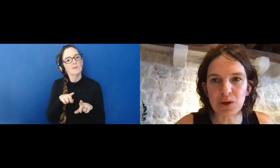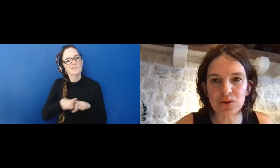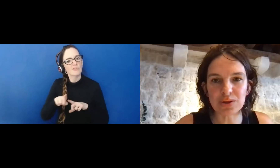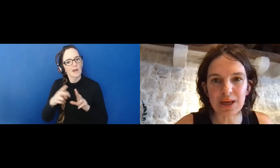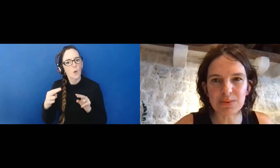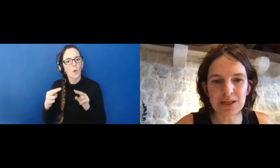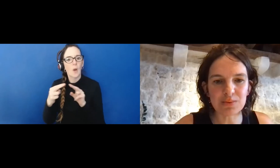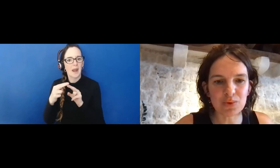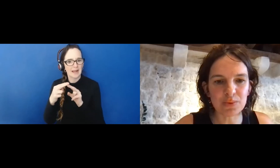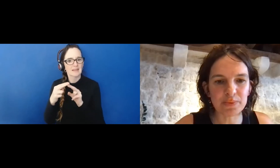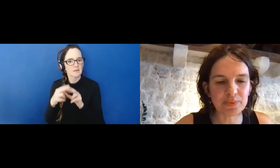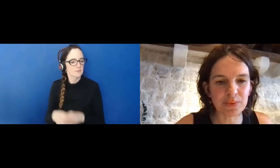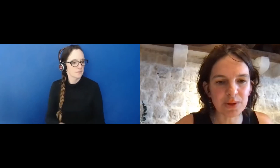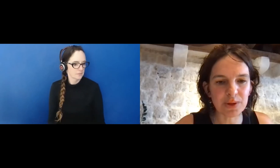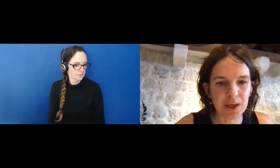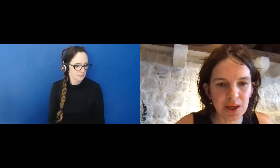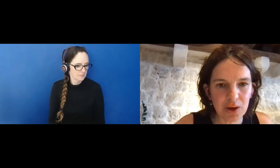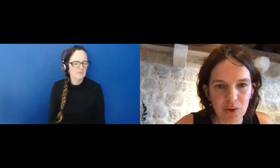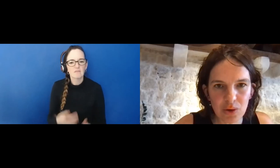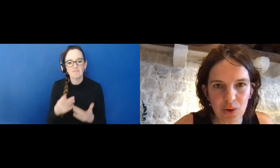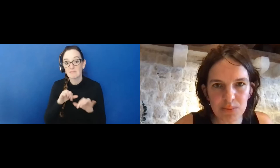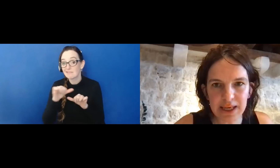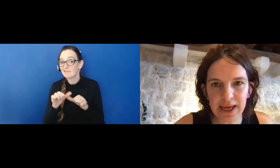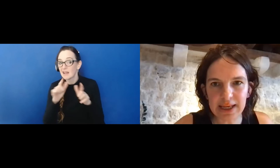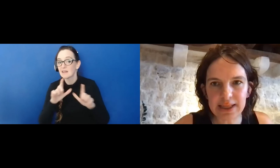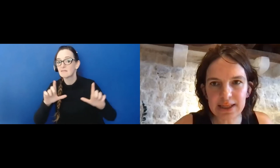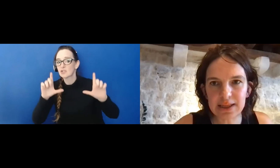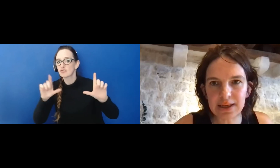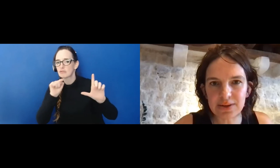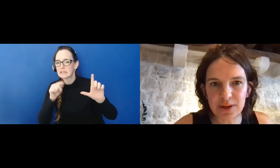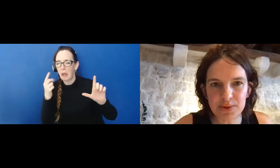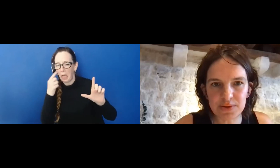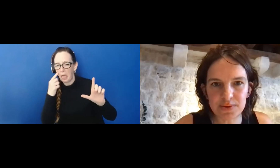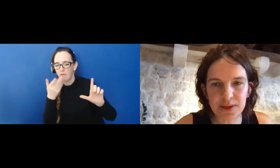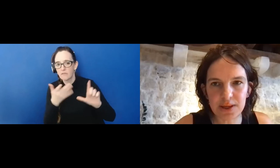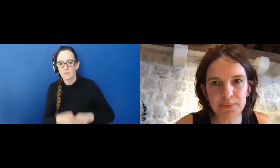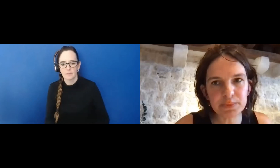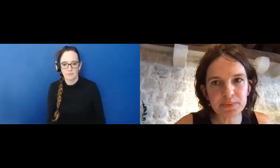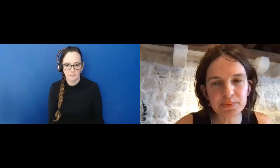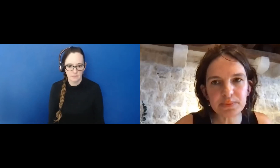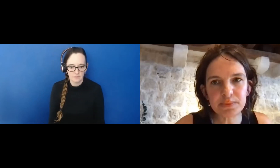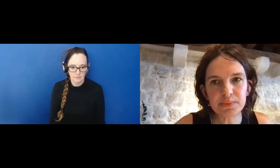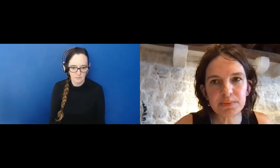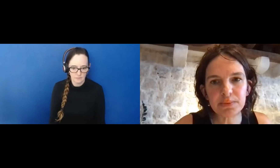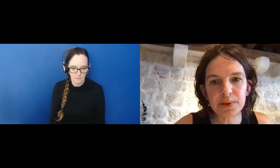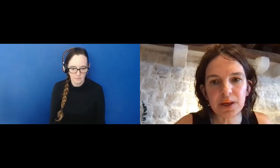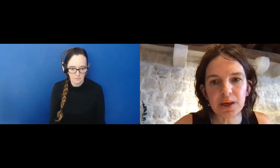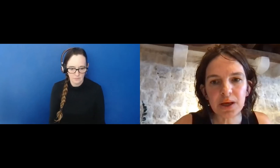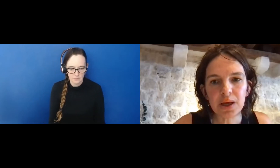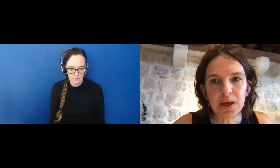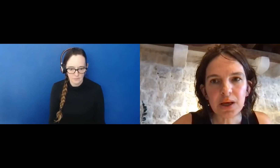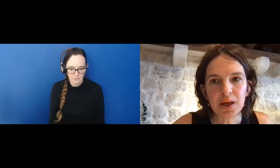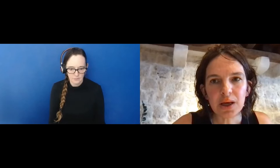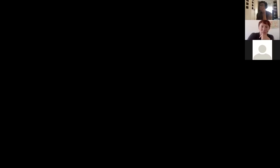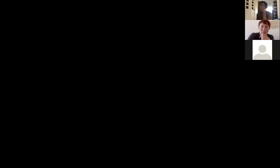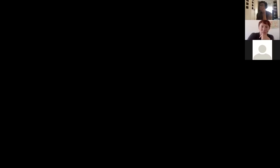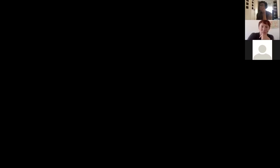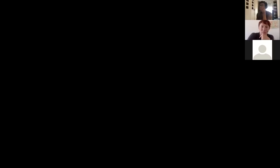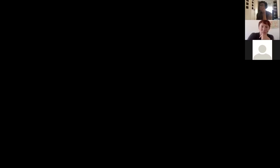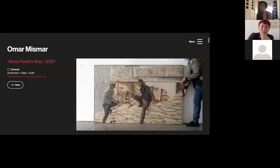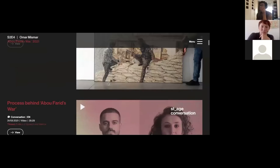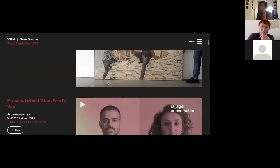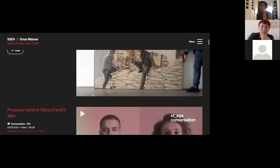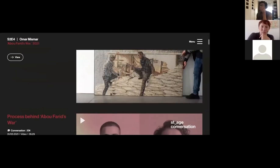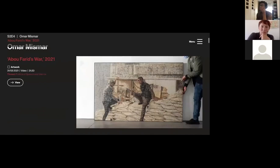sometimes that's more complicated in terms of --